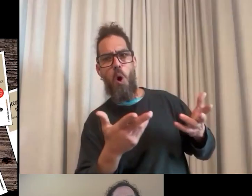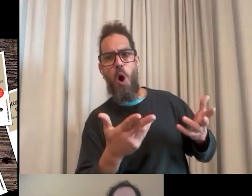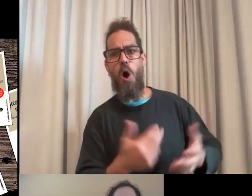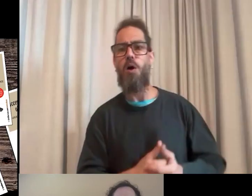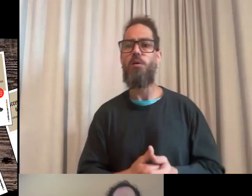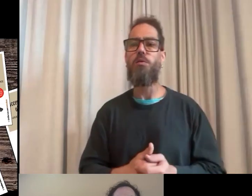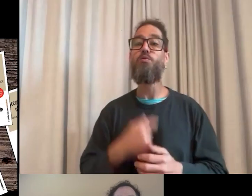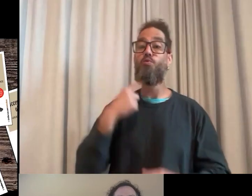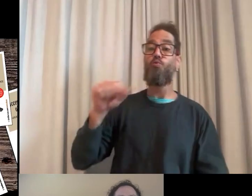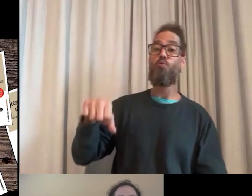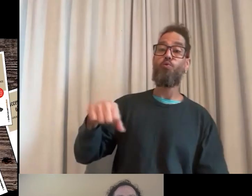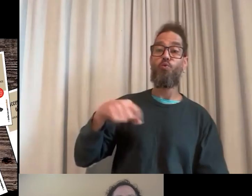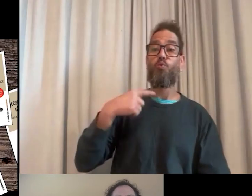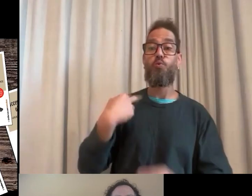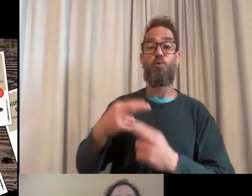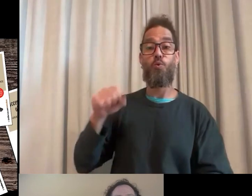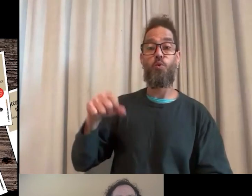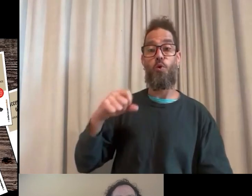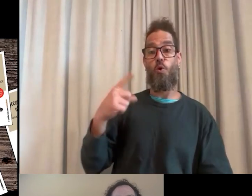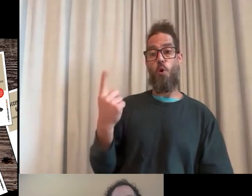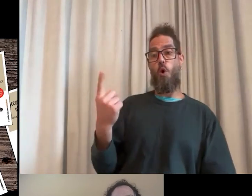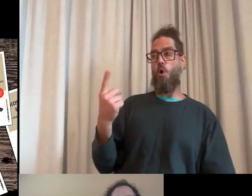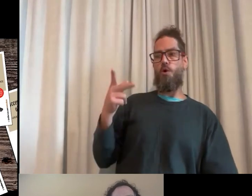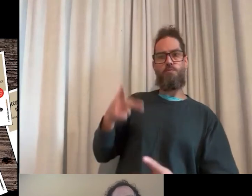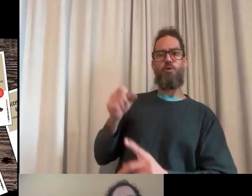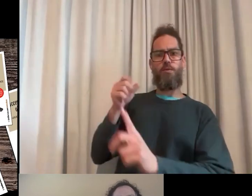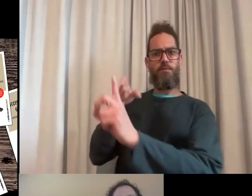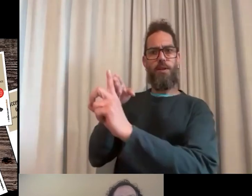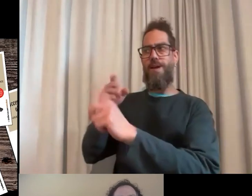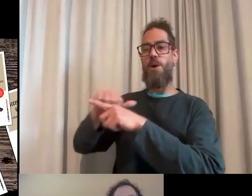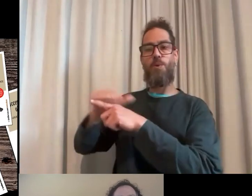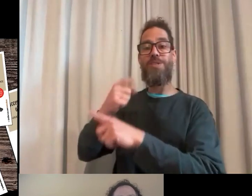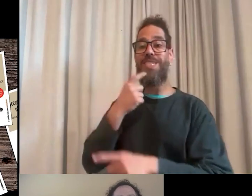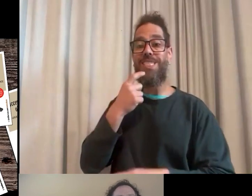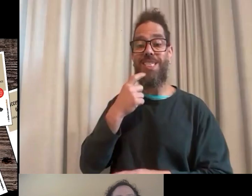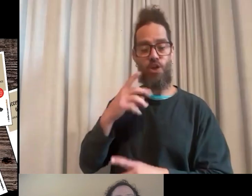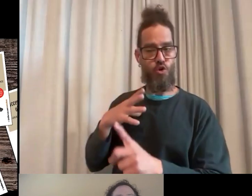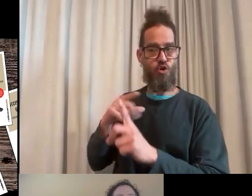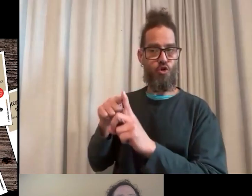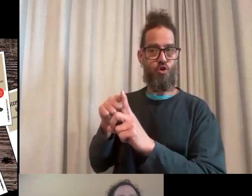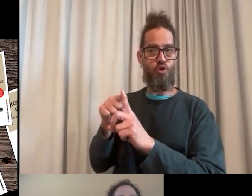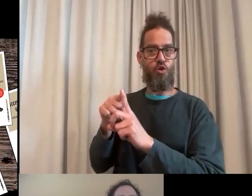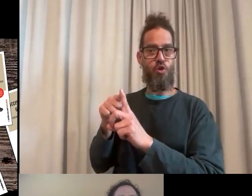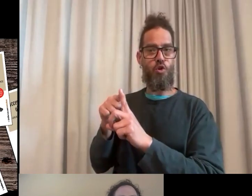as an expert? And I think you're referring to, who can you go to get training?